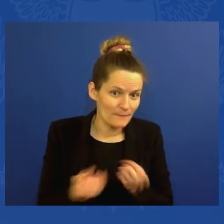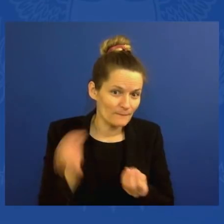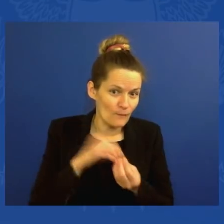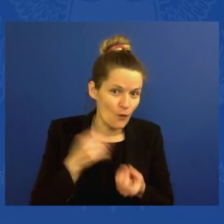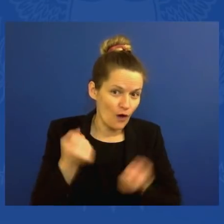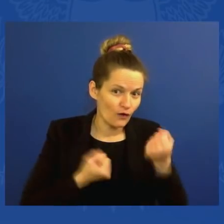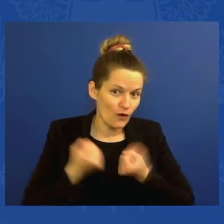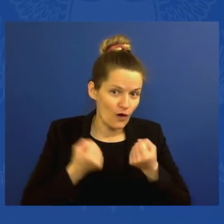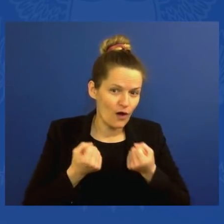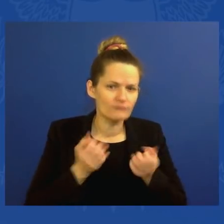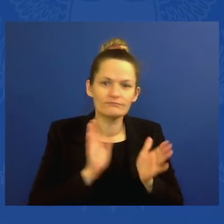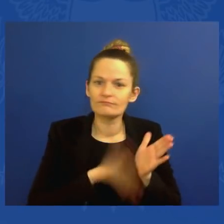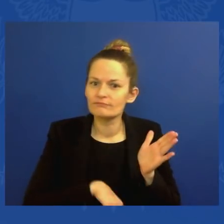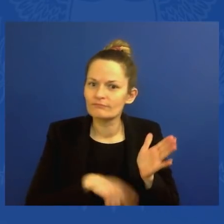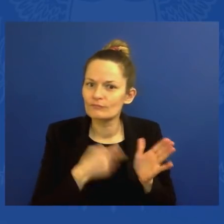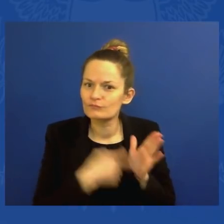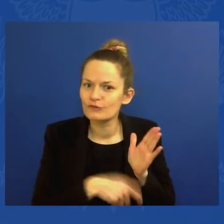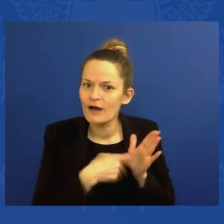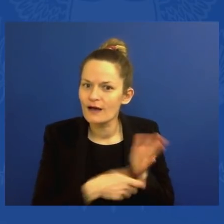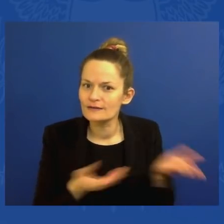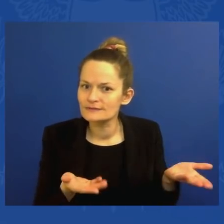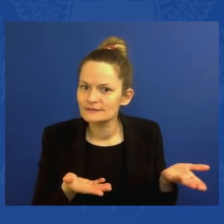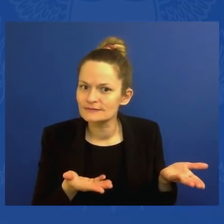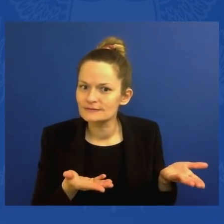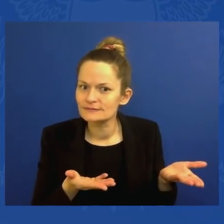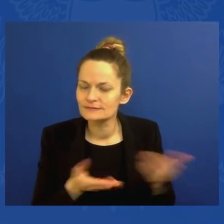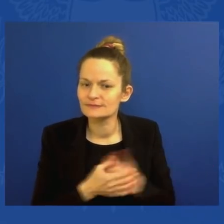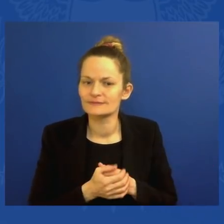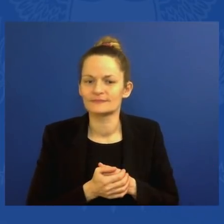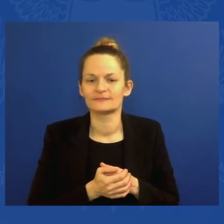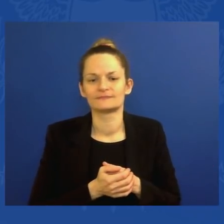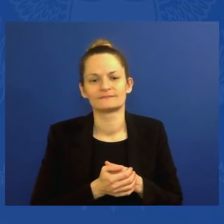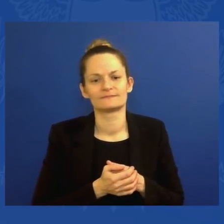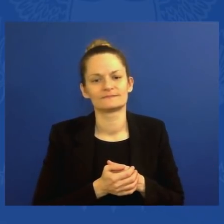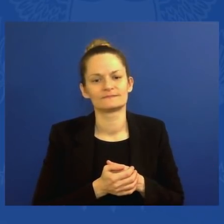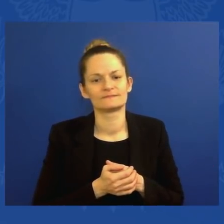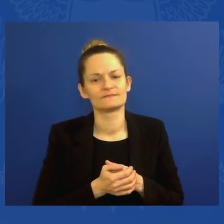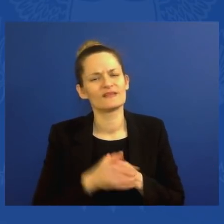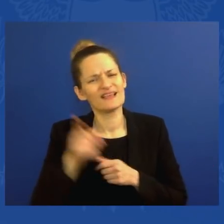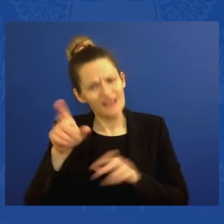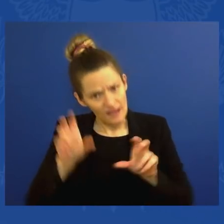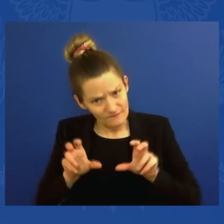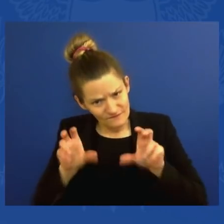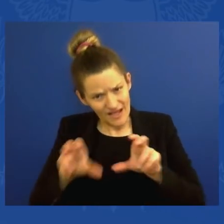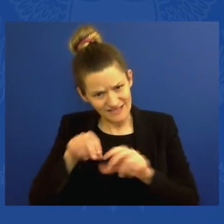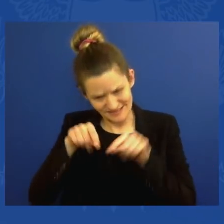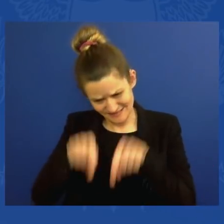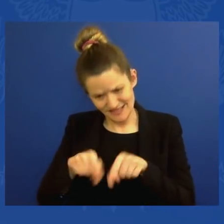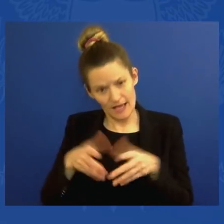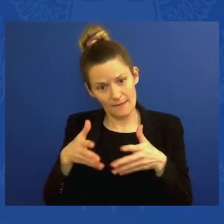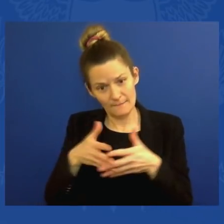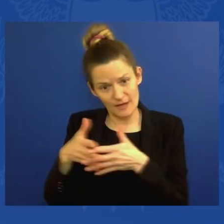Investment in America -- rebuilding roads, bridges, airports, ports. We invest in innovation in America.